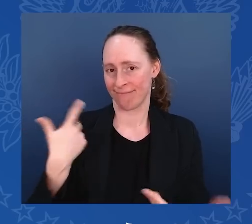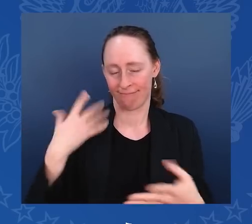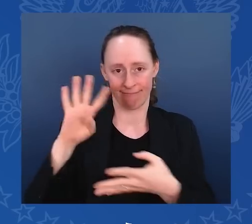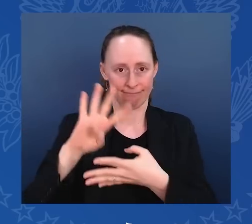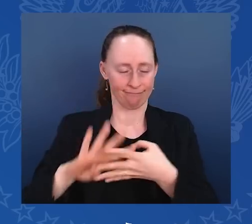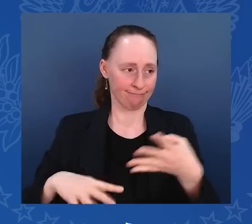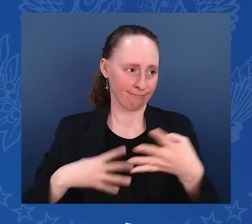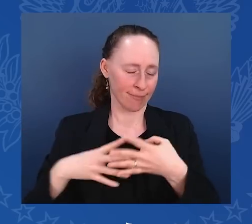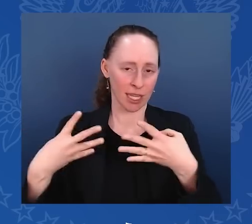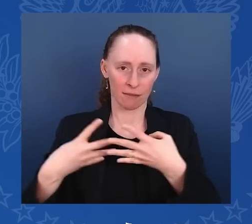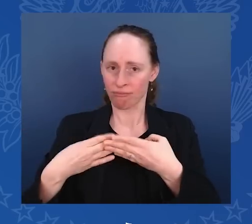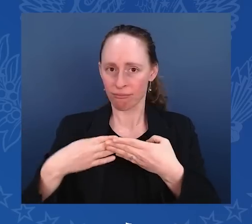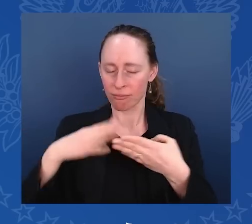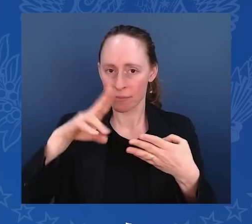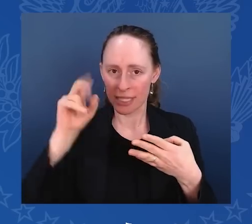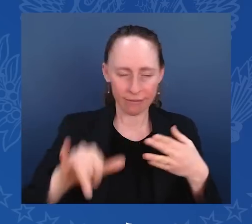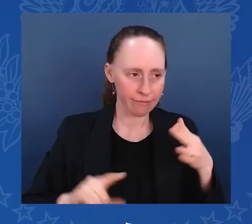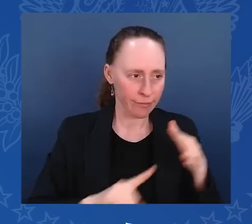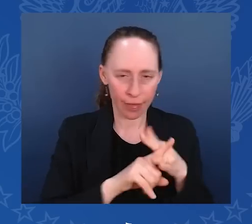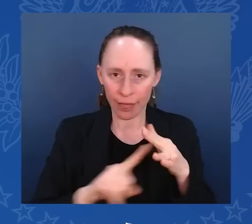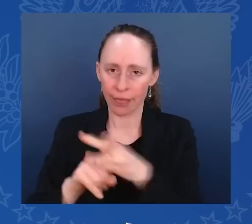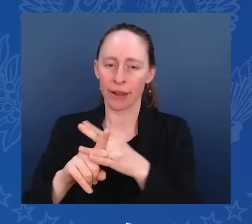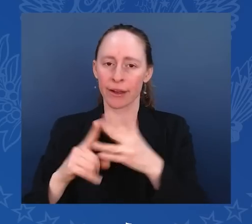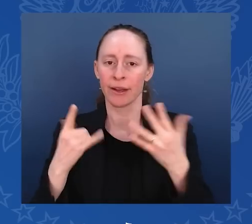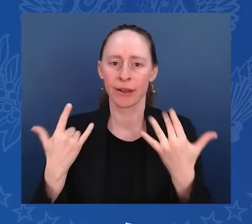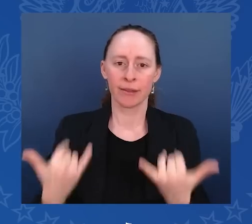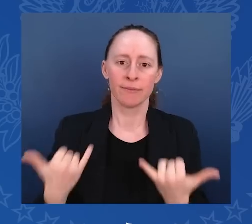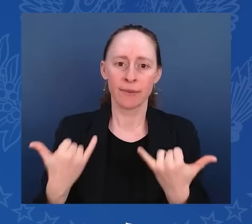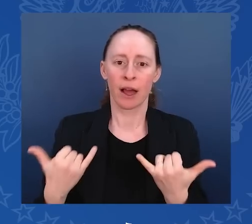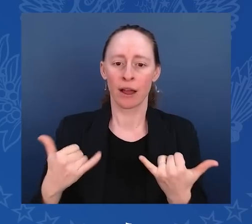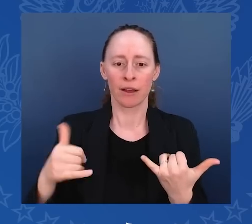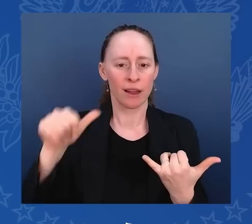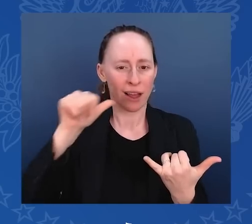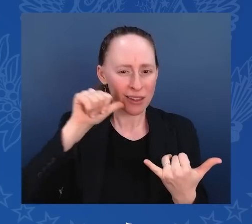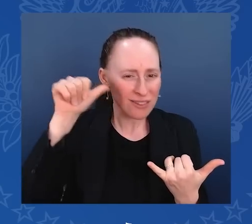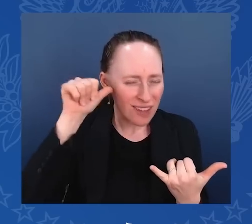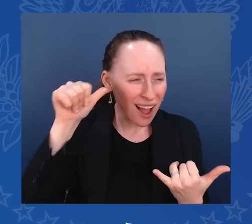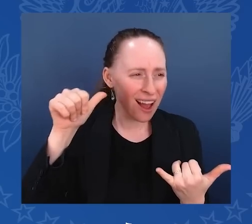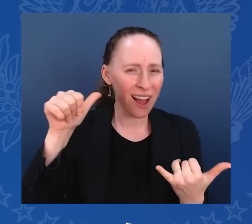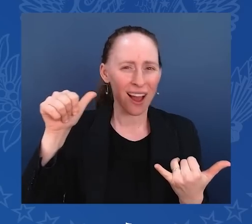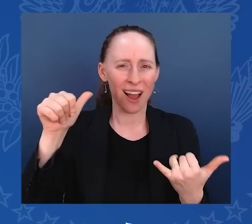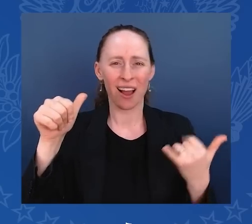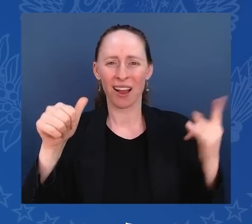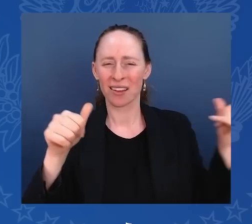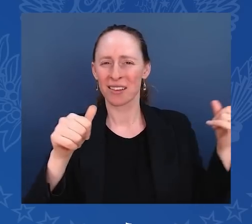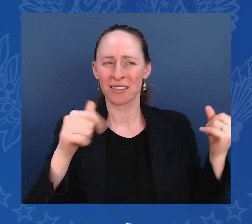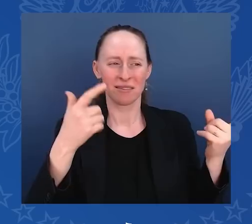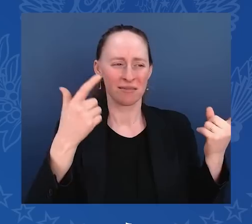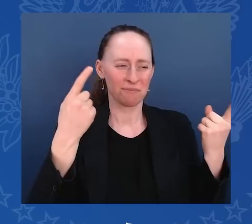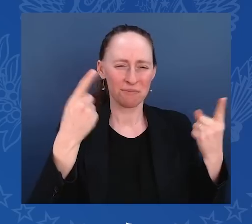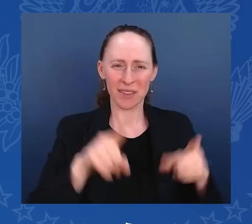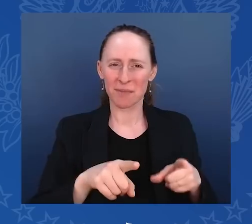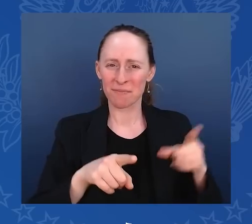from New Year's Day on, dealing with two crises -- one in Louisiana and one in Las -- in Las Vegas.